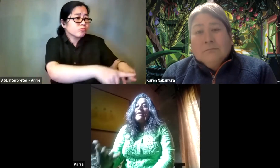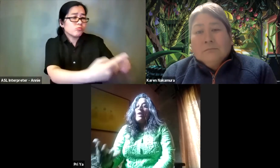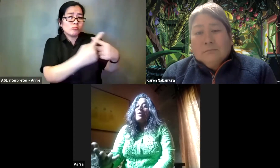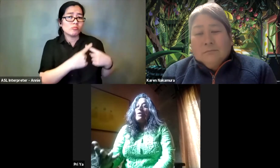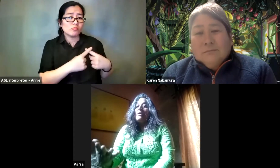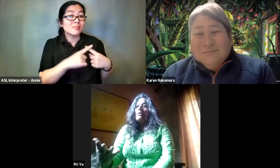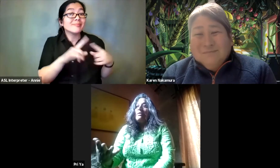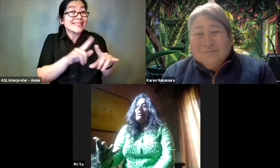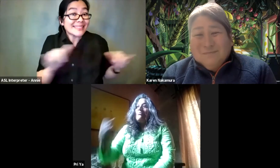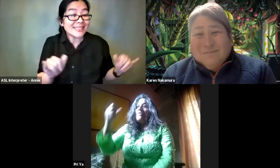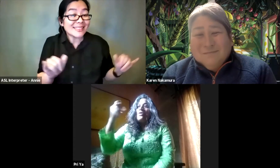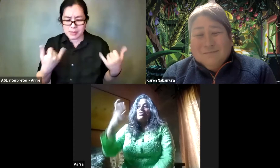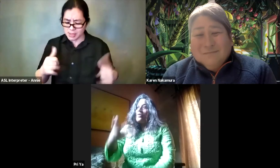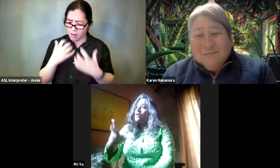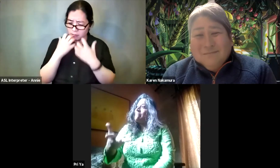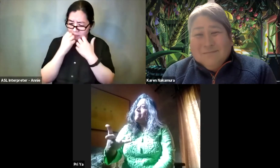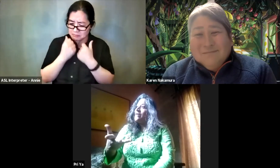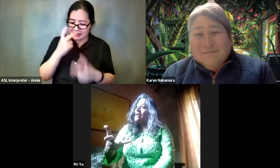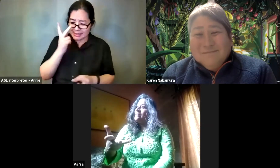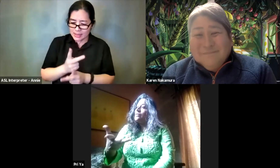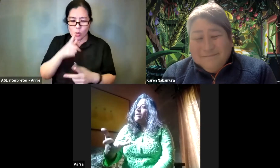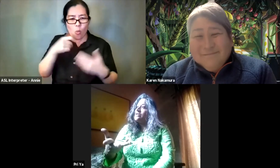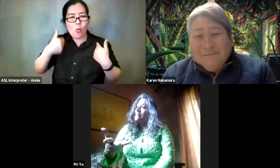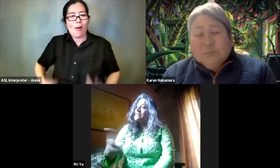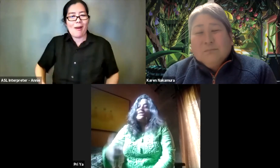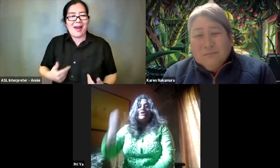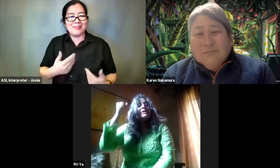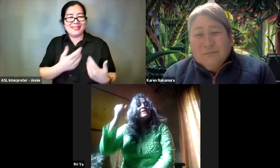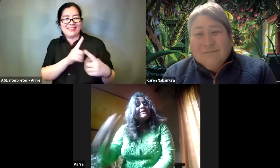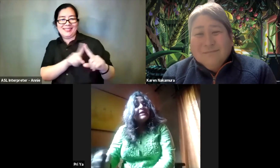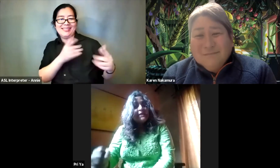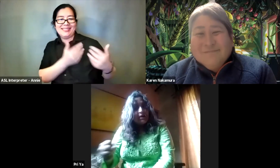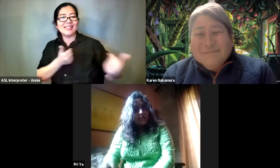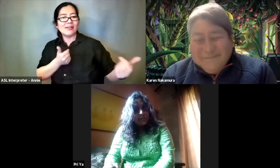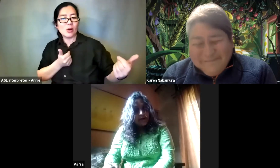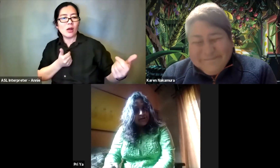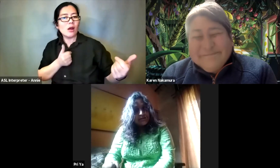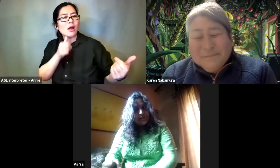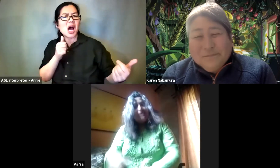Priya Ramasubban: Oh sorry not not the what is not emphasizing not asserting out independence,